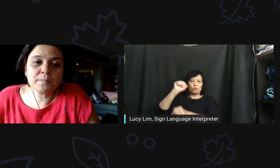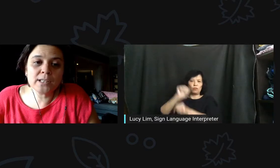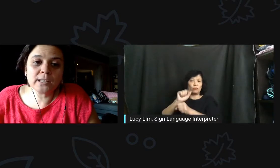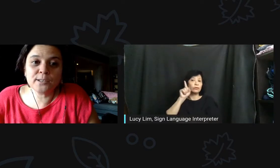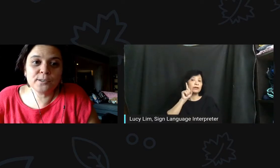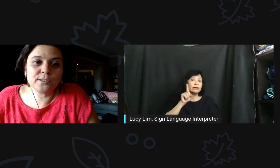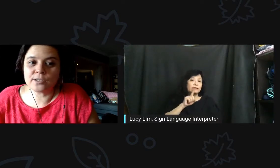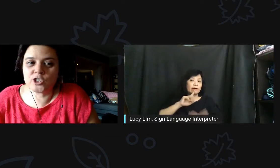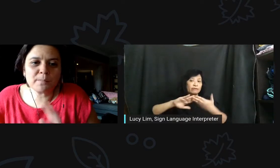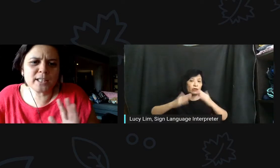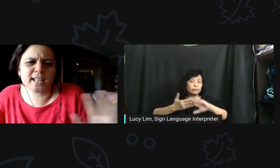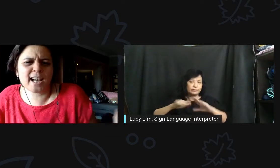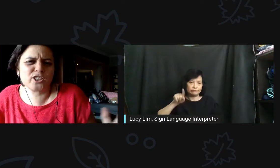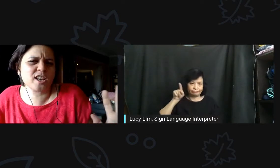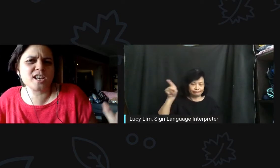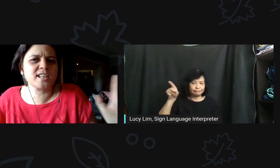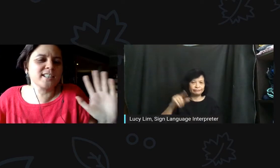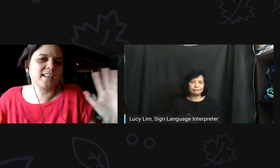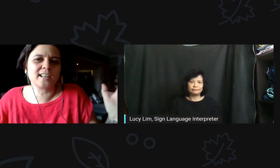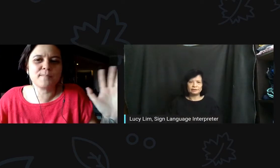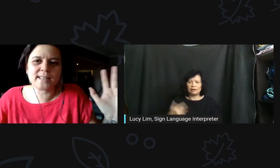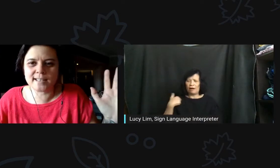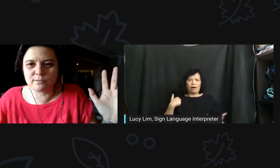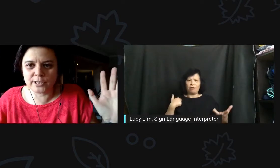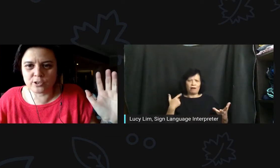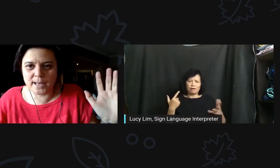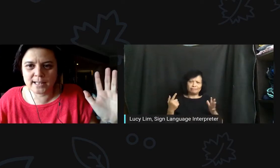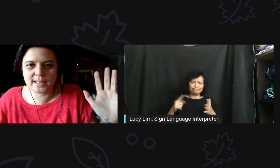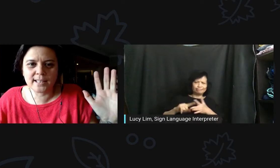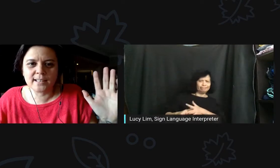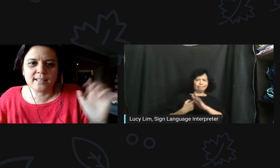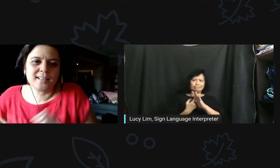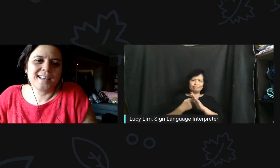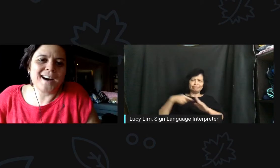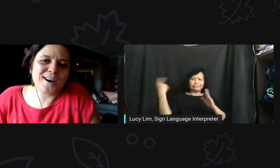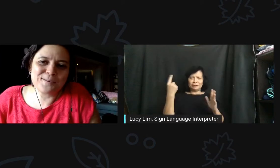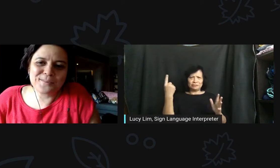I immediately jumped into action, I gotta make it sound really dramatic